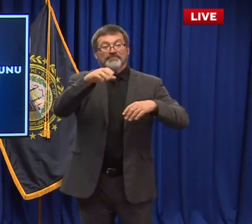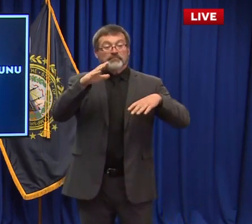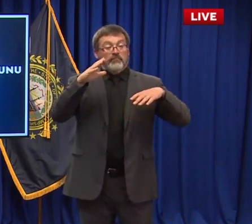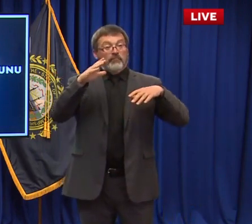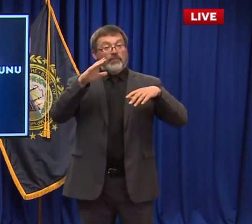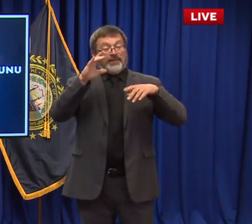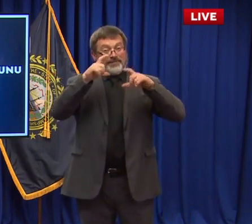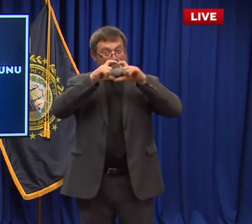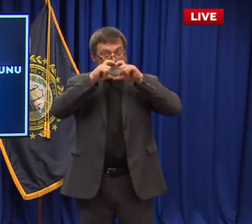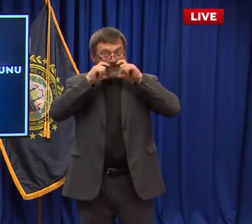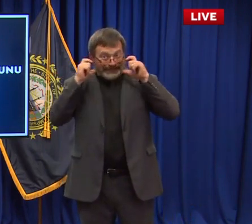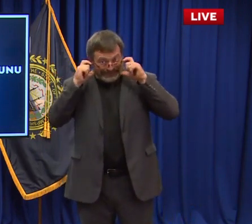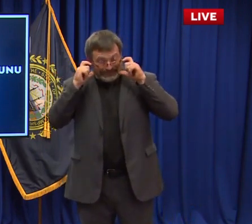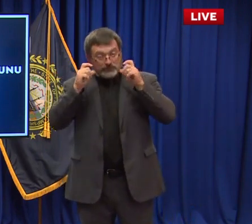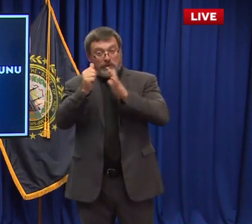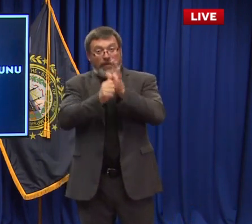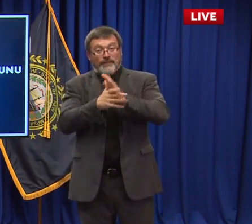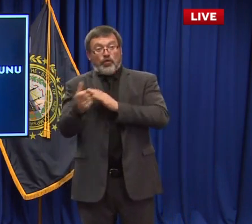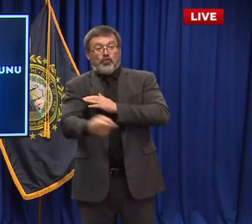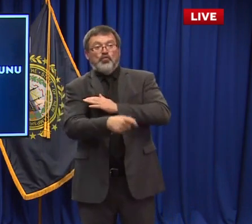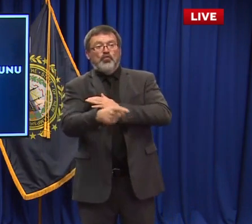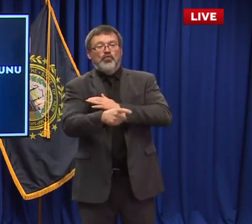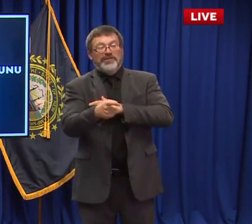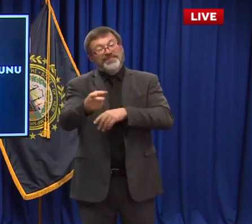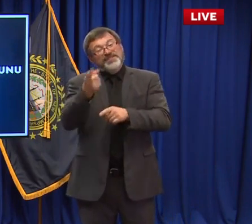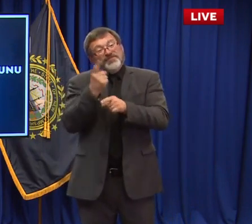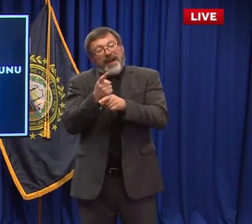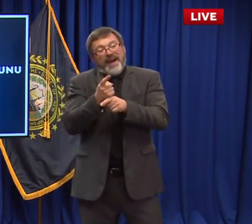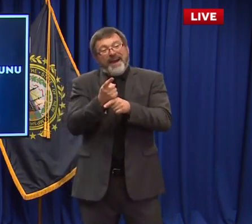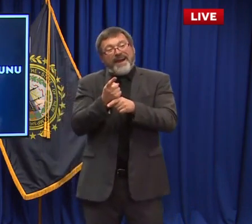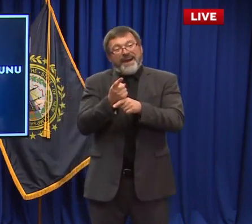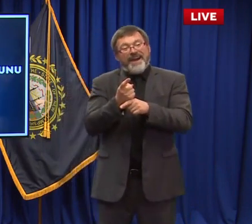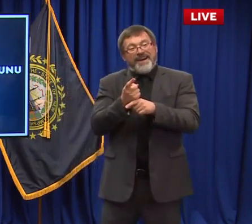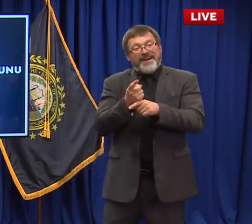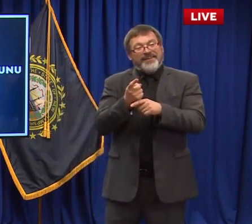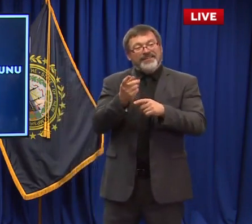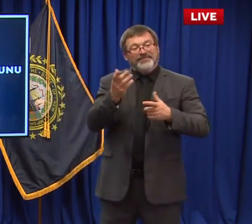ONE IS WHERE YOU’RE TALKING ABOUT MASKS OR GLOVES, THINGS OF THAT NATURE.